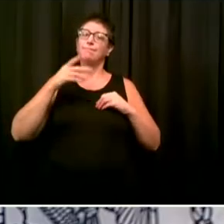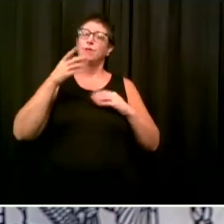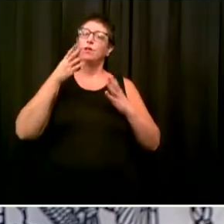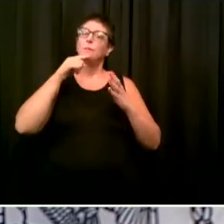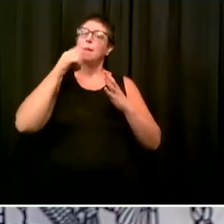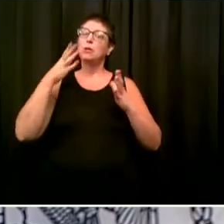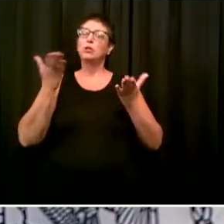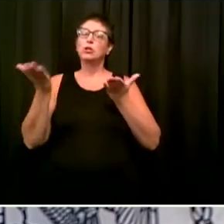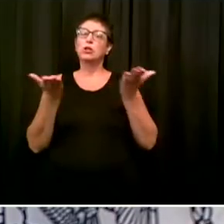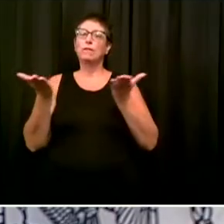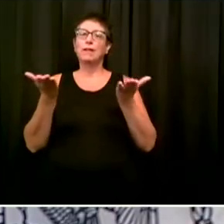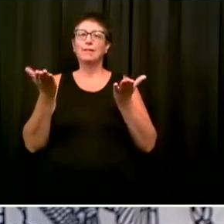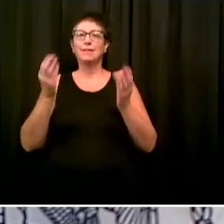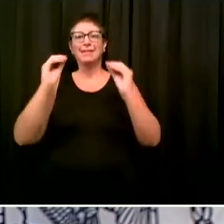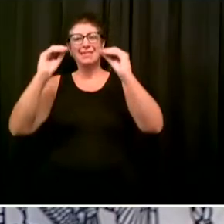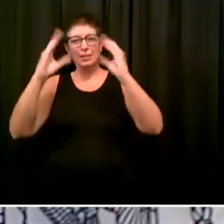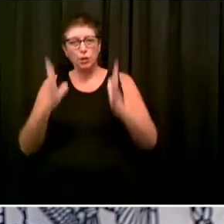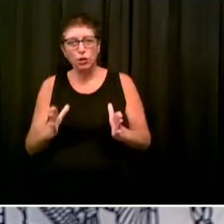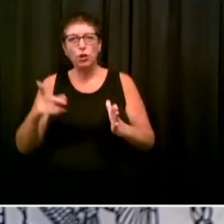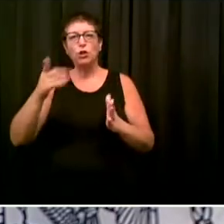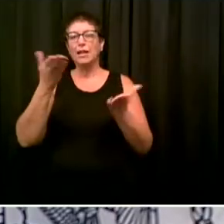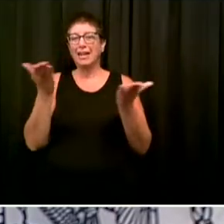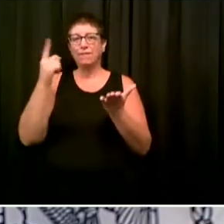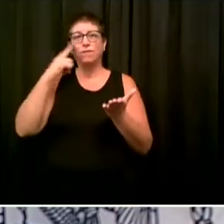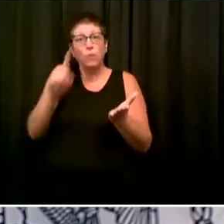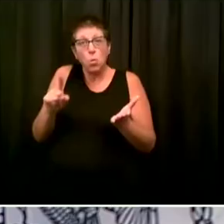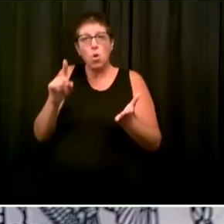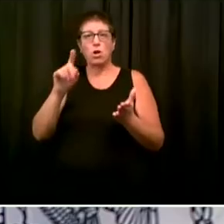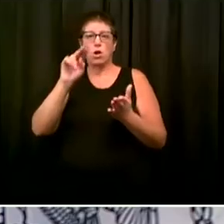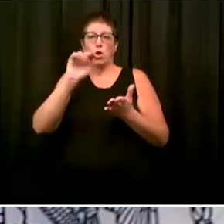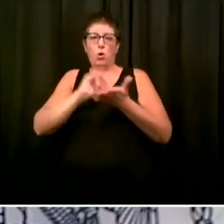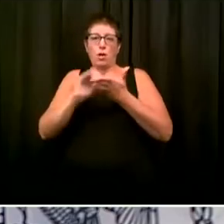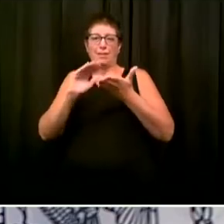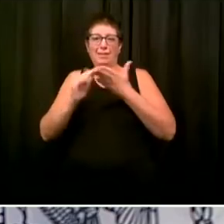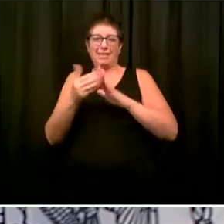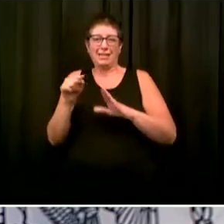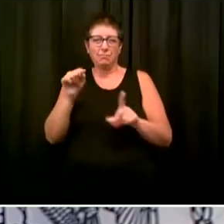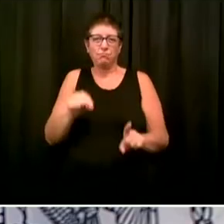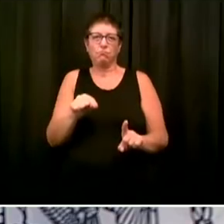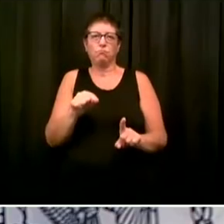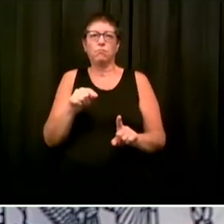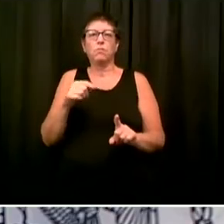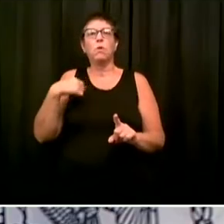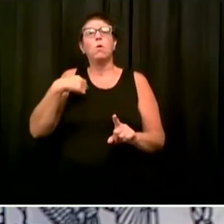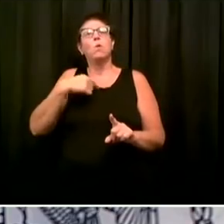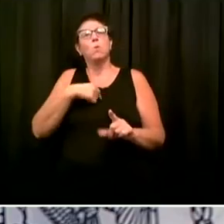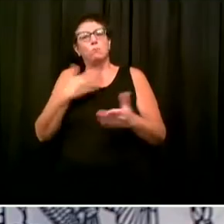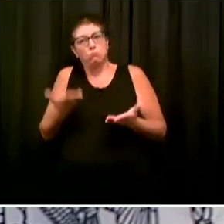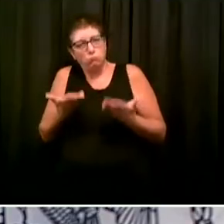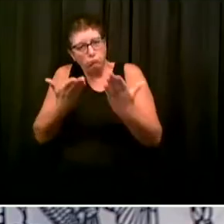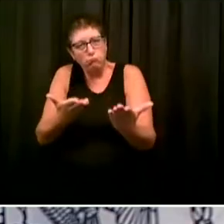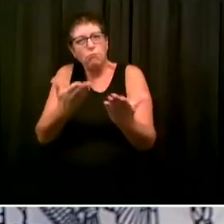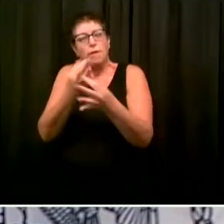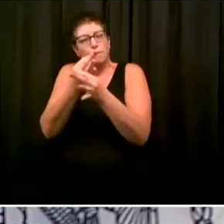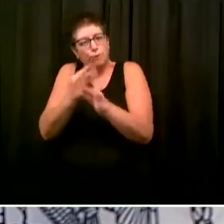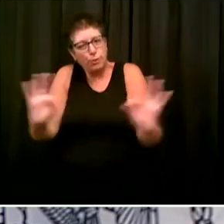NOT BEING THERE WHEN O NEED THEM.